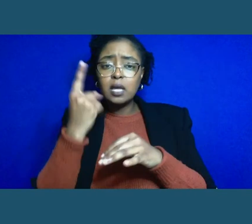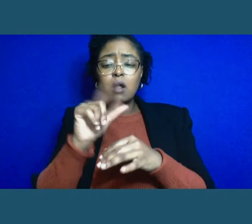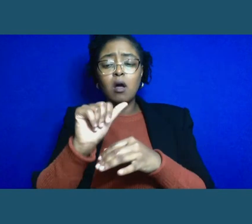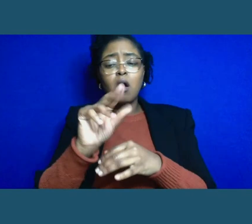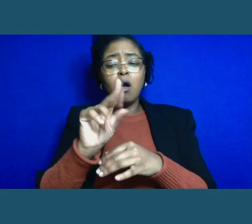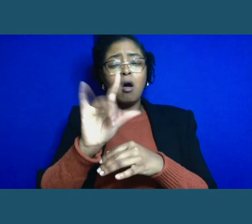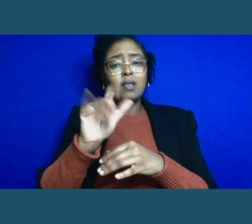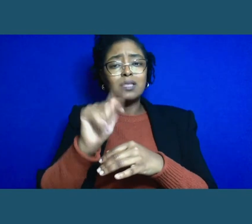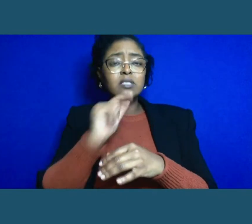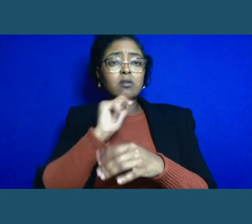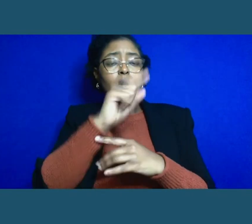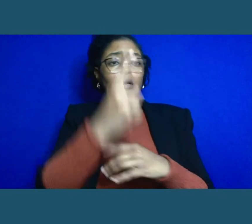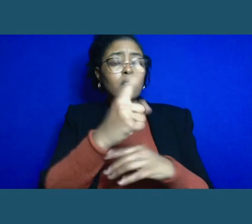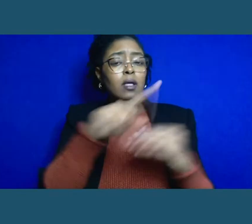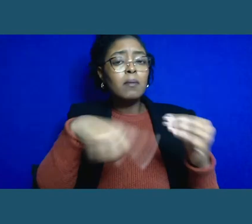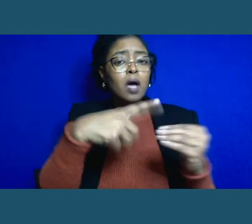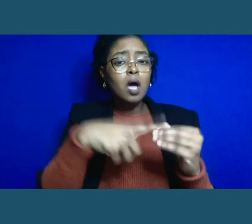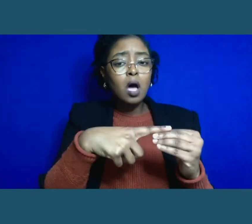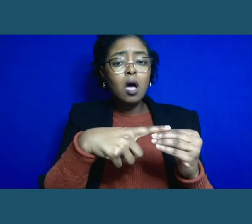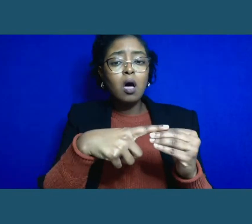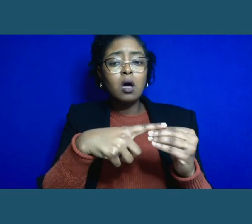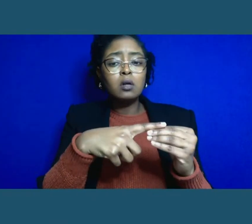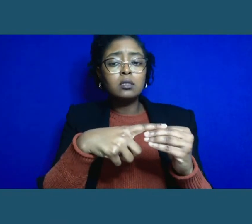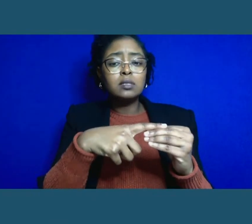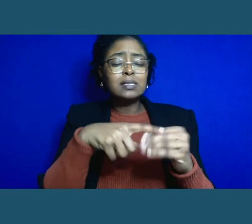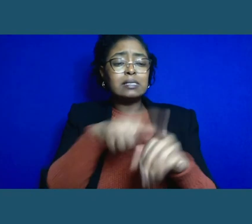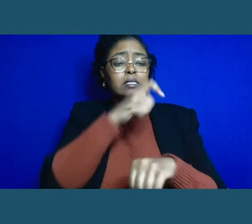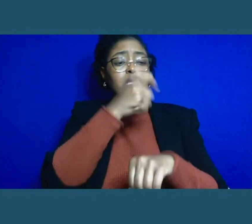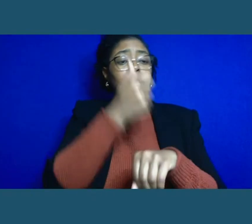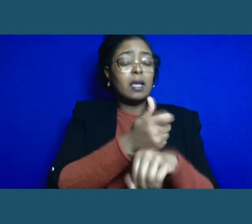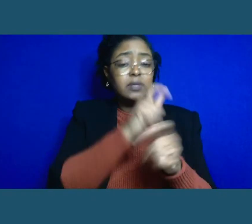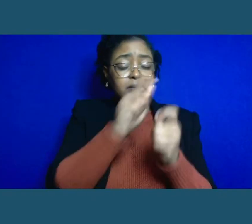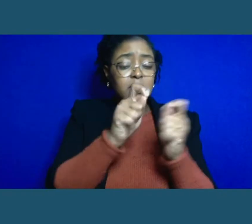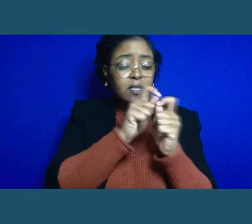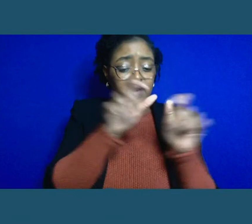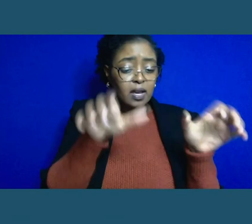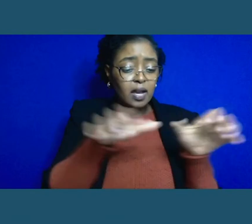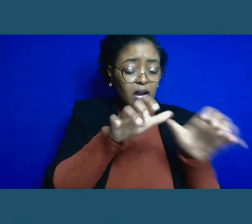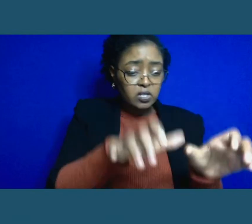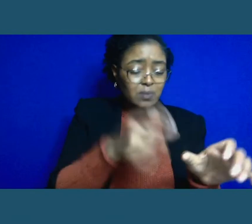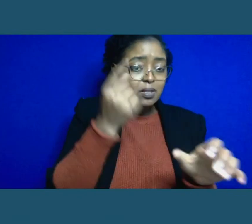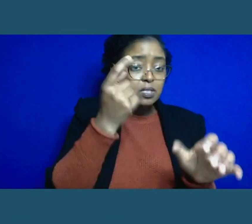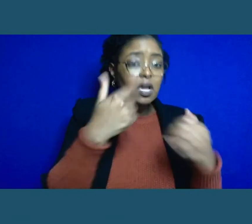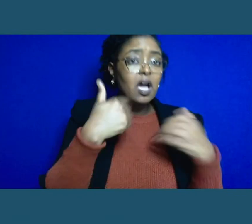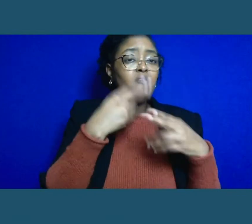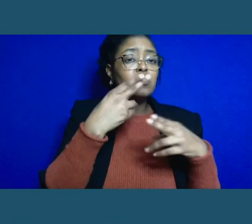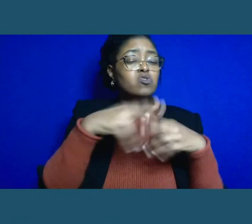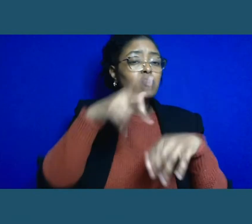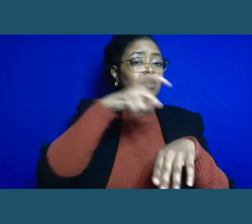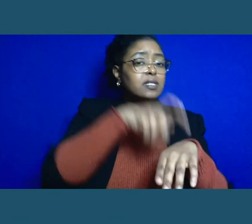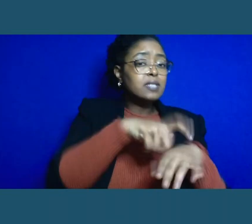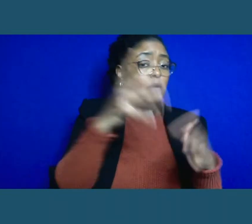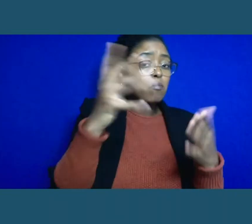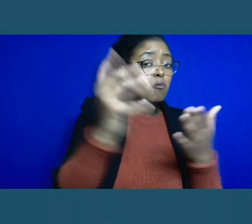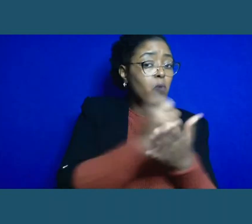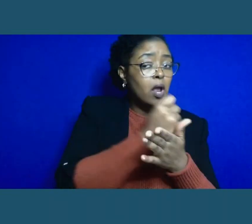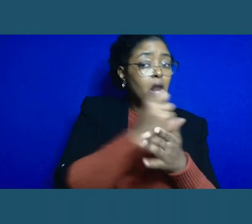to understand is that it's not just about, um, putting in